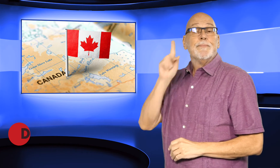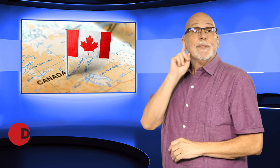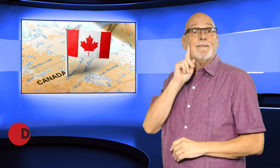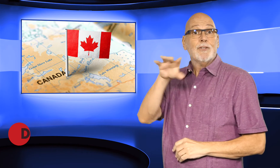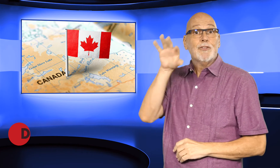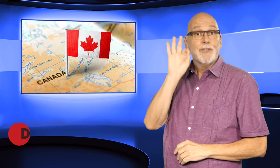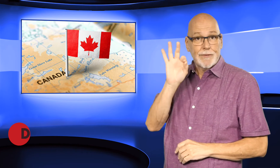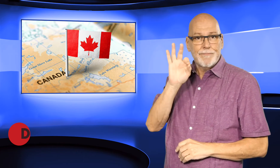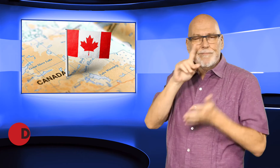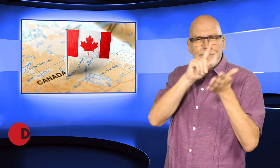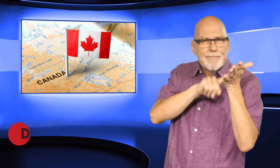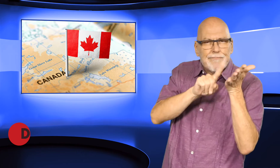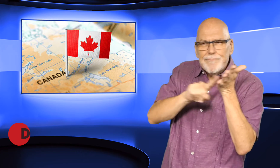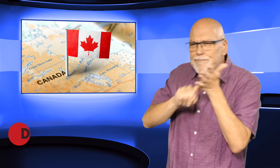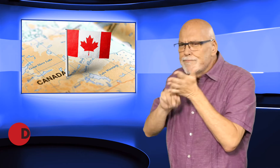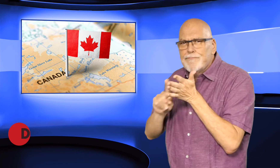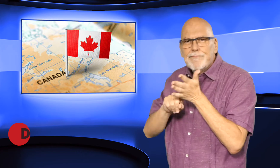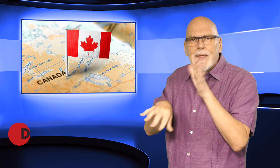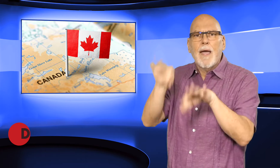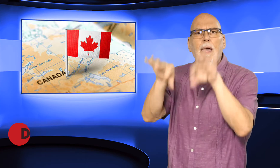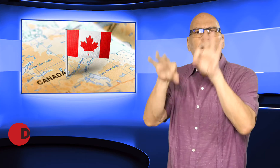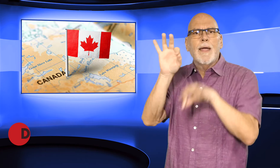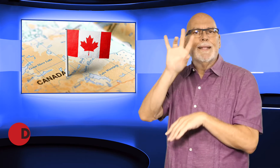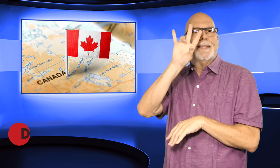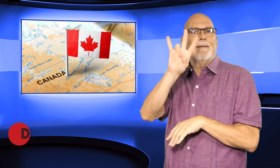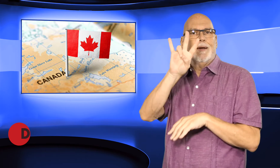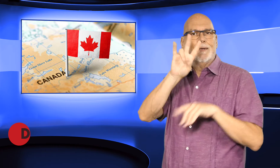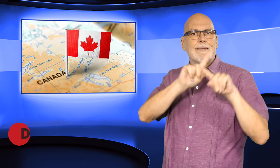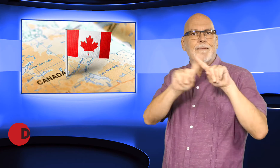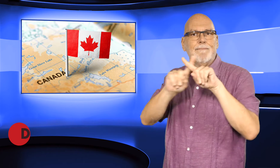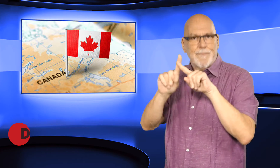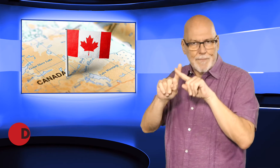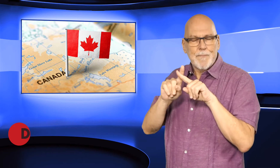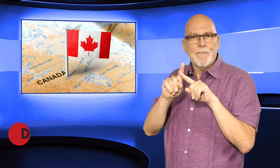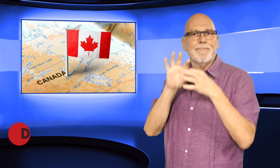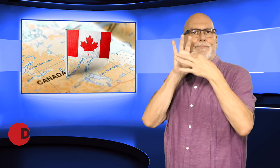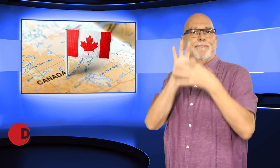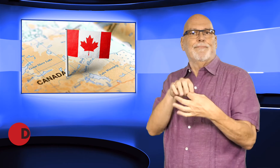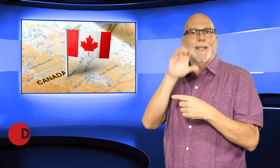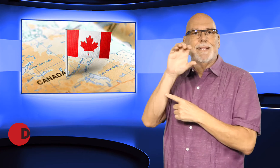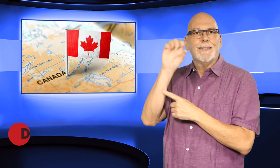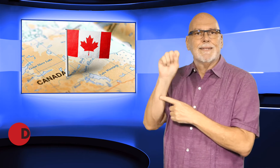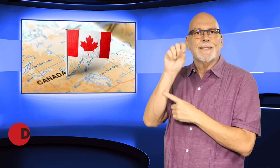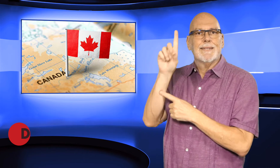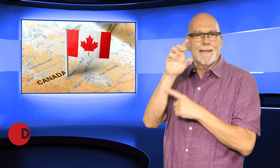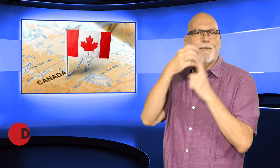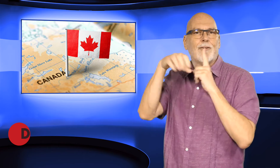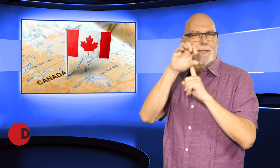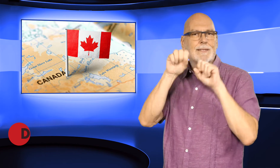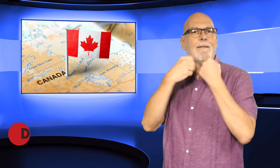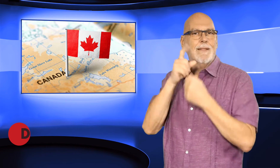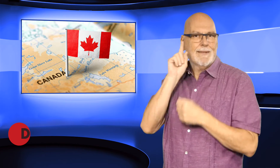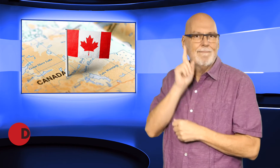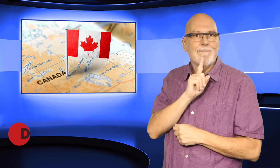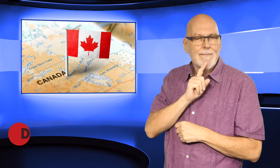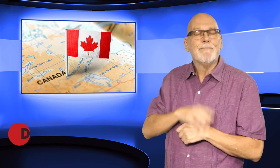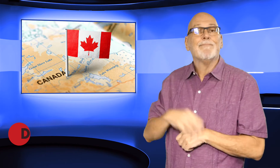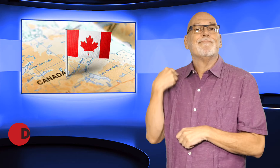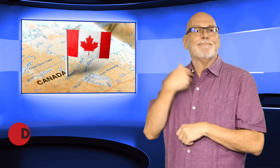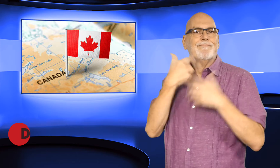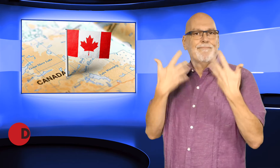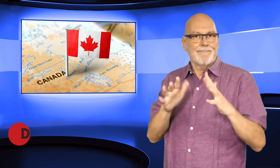DeafDots researched and identified 7 different "Cultural Society of the Deaf".